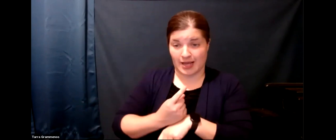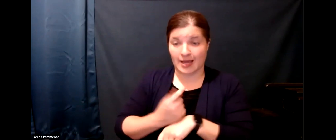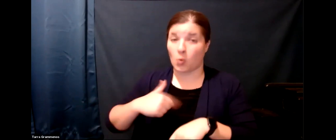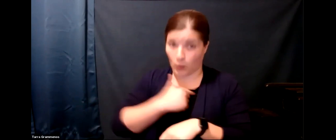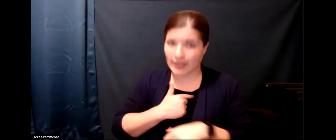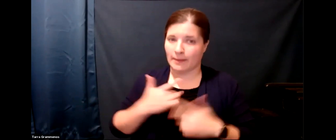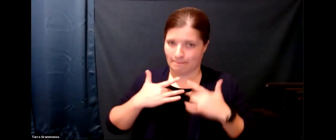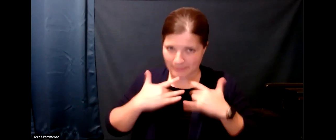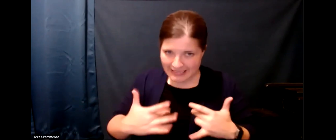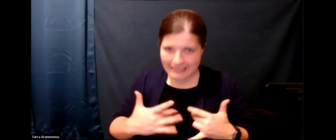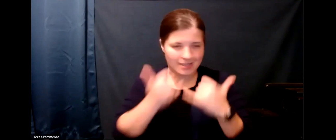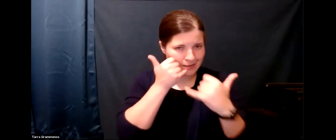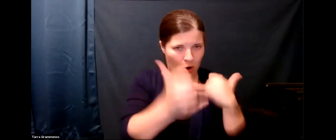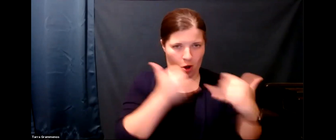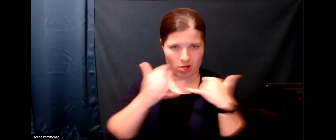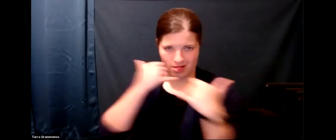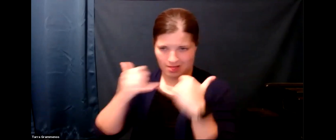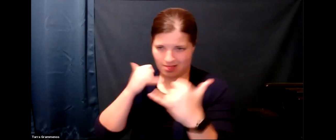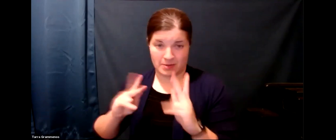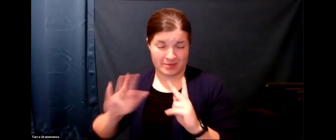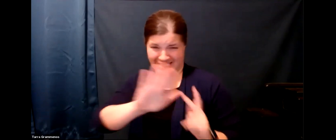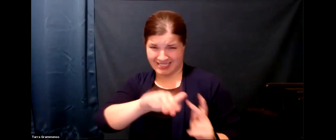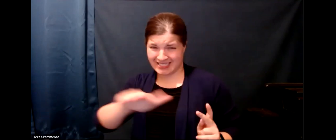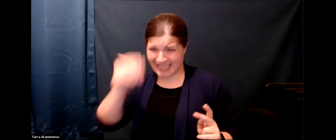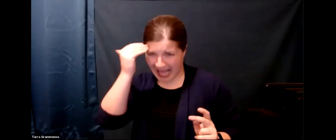We call voters and make sure that they have other